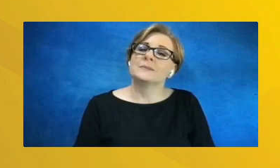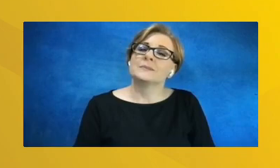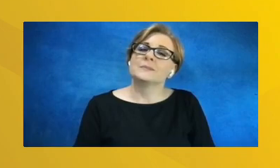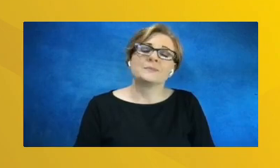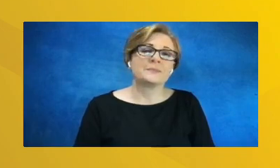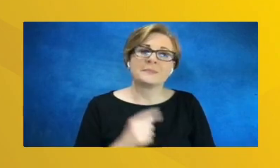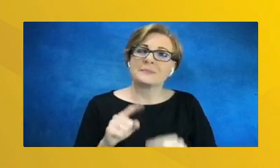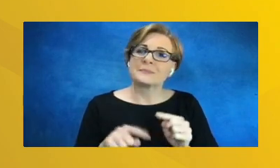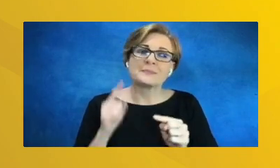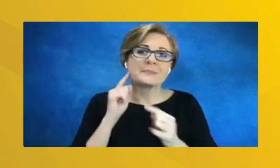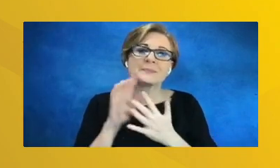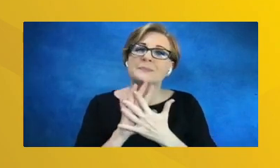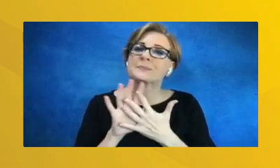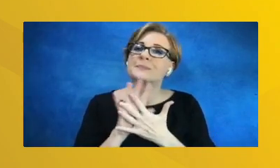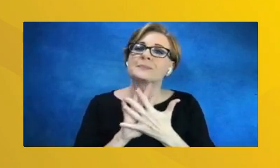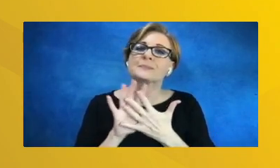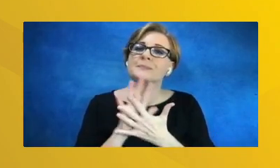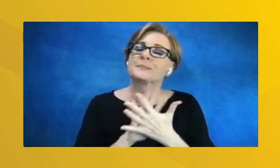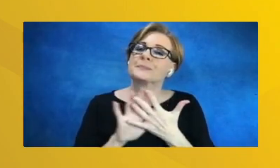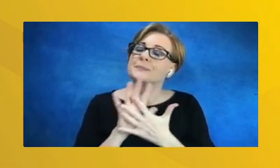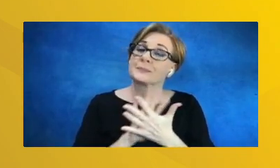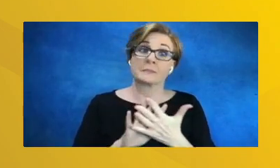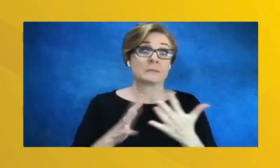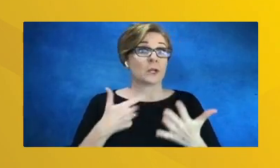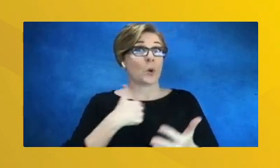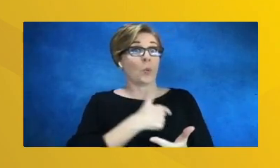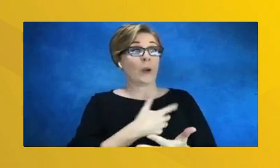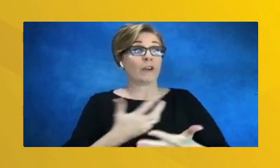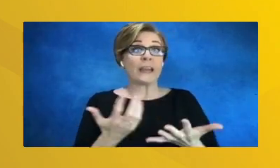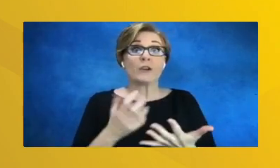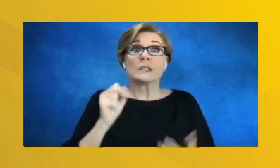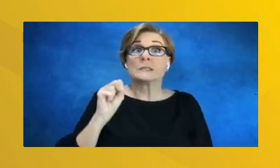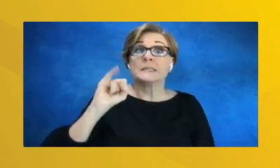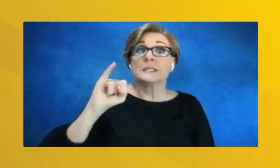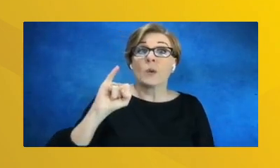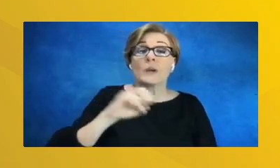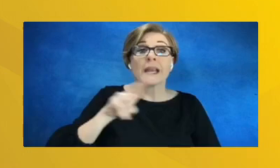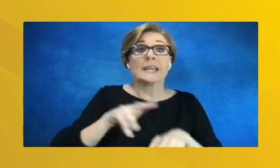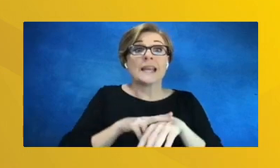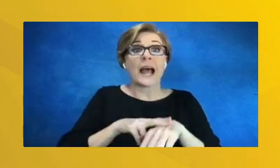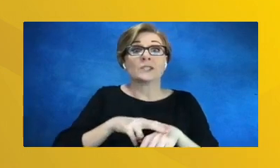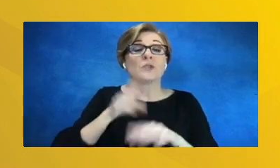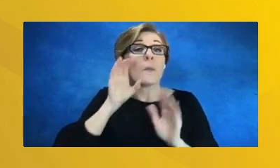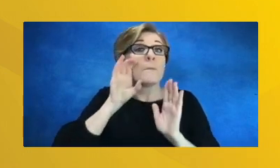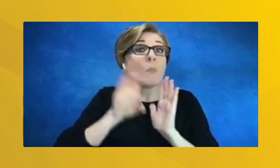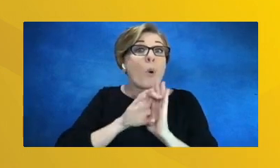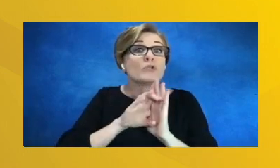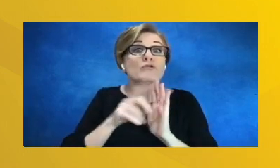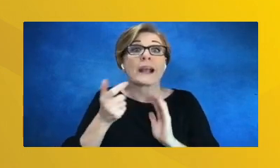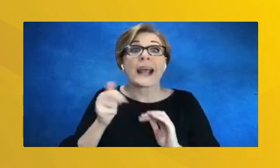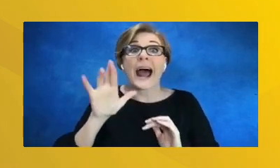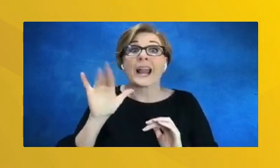I'm at the Smithsonian's National Portrait Gallery with my friend, Beth.